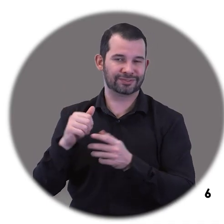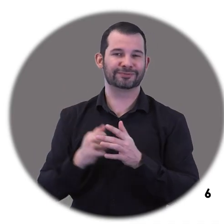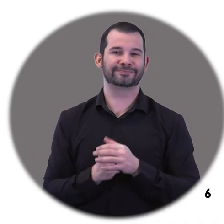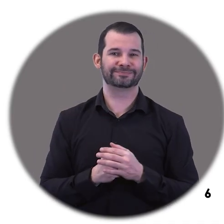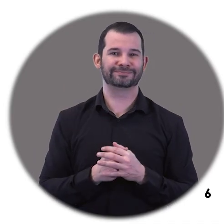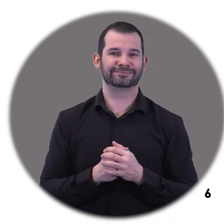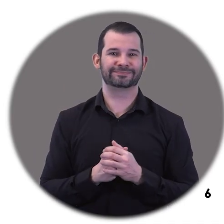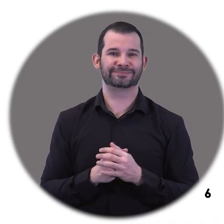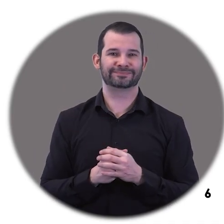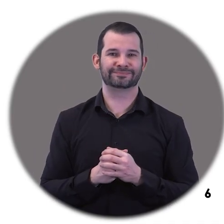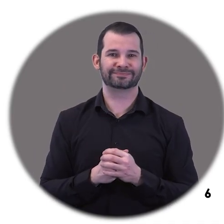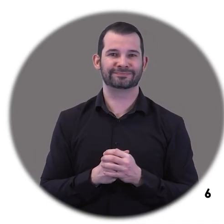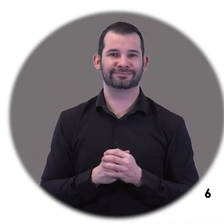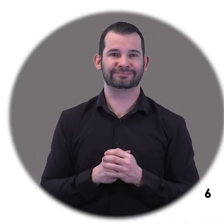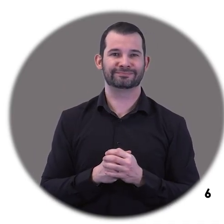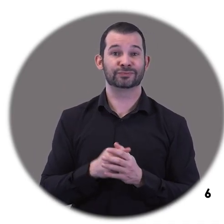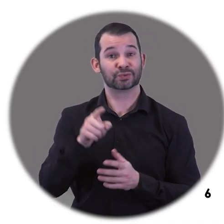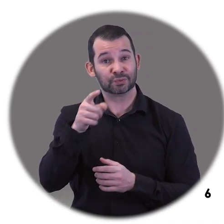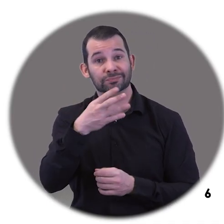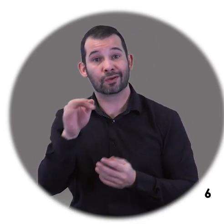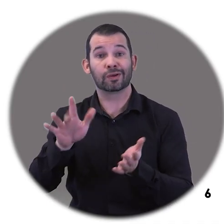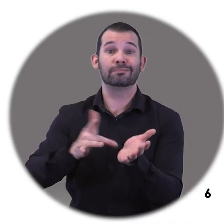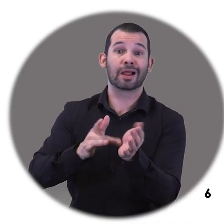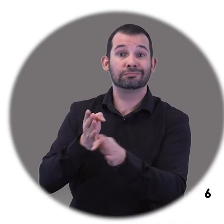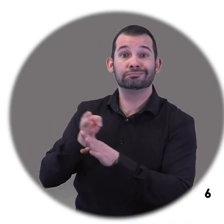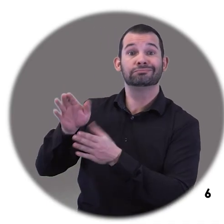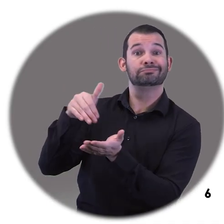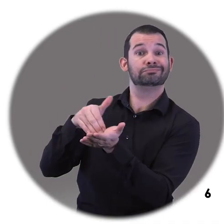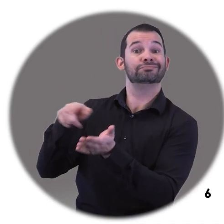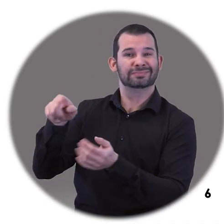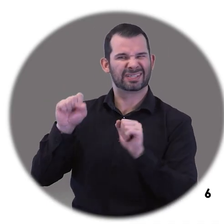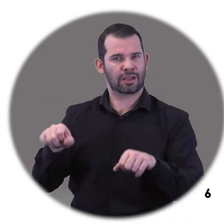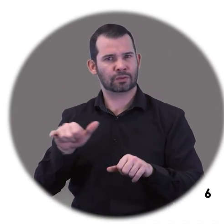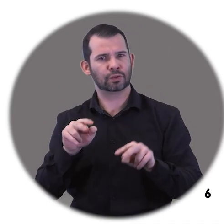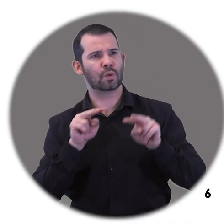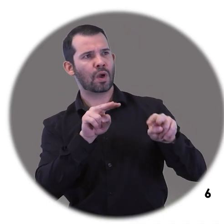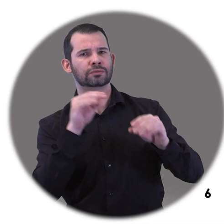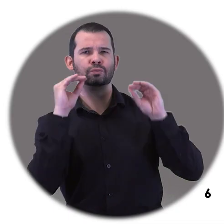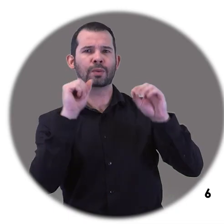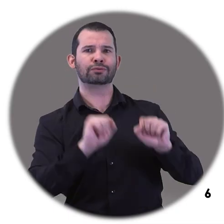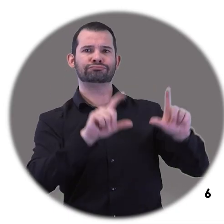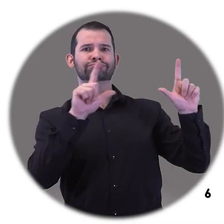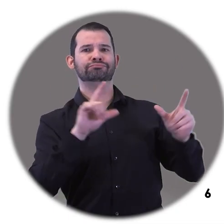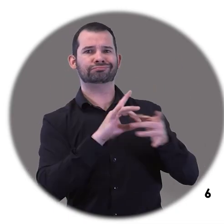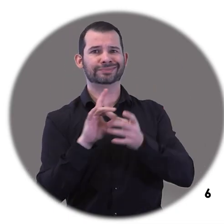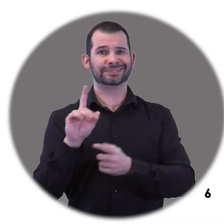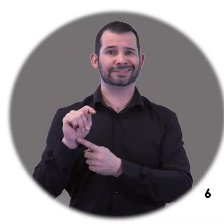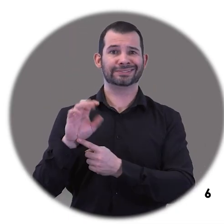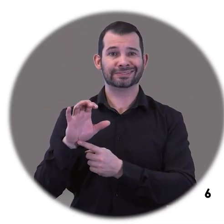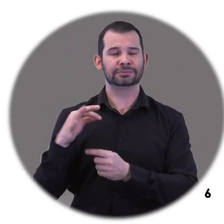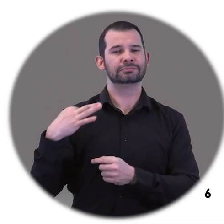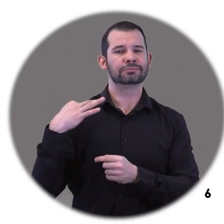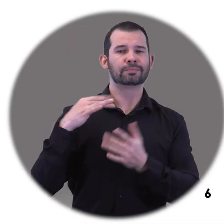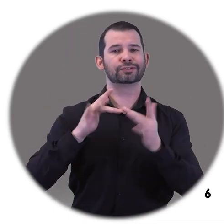You and your medical practitioner can also watch our webinars on the DTC digital application process at